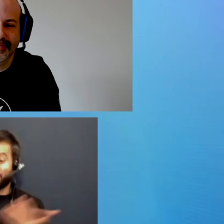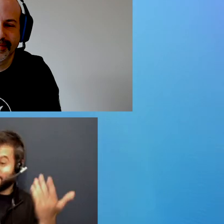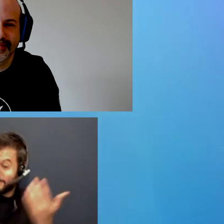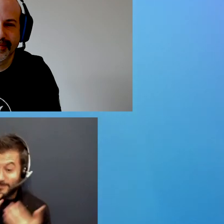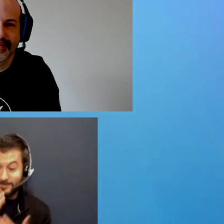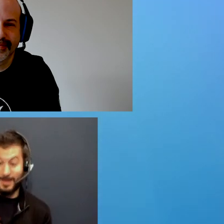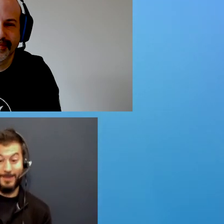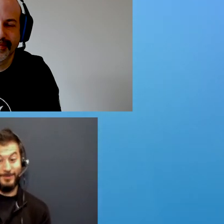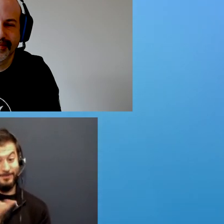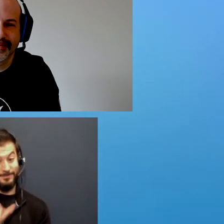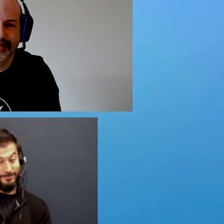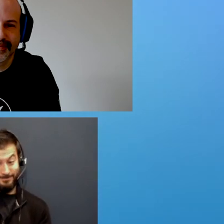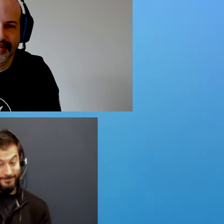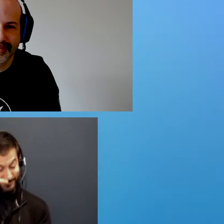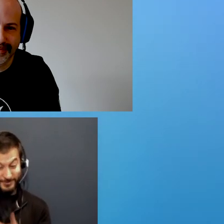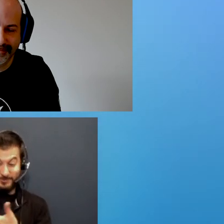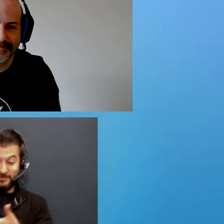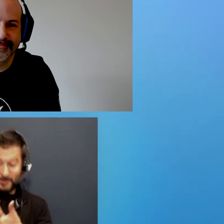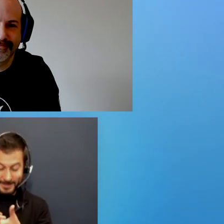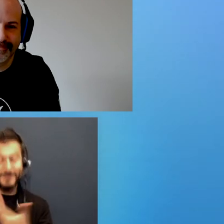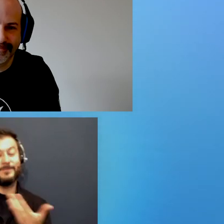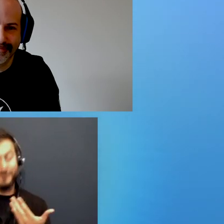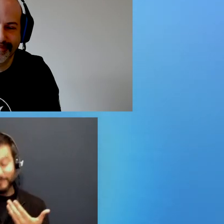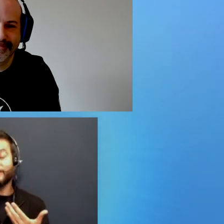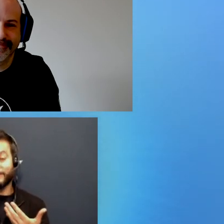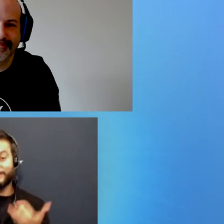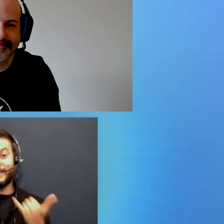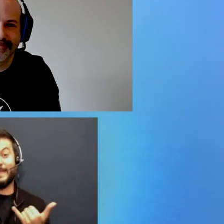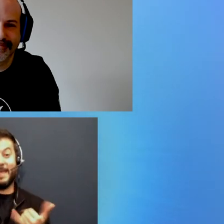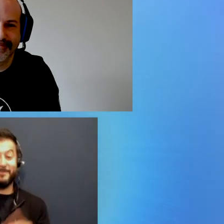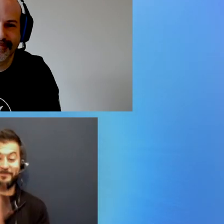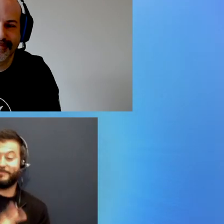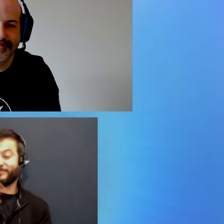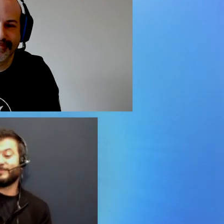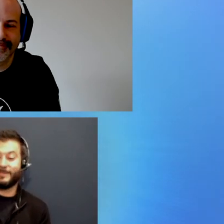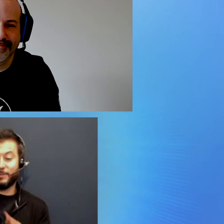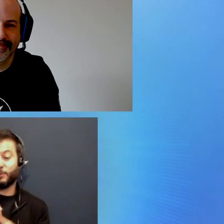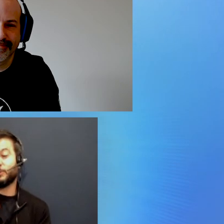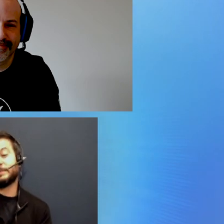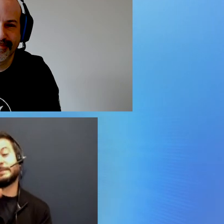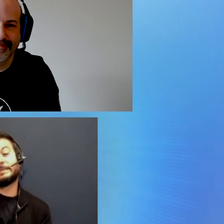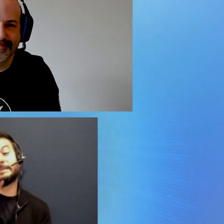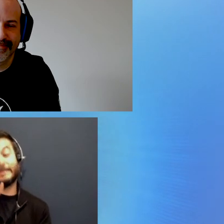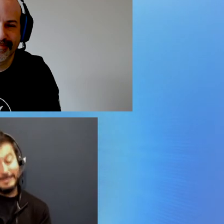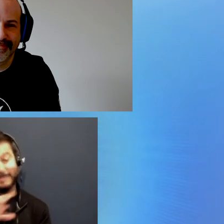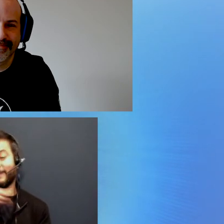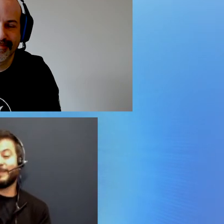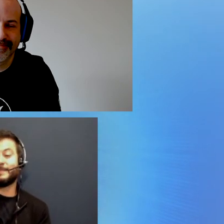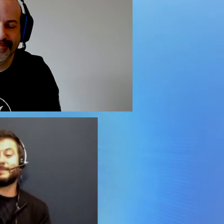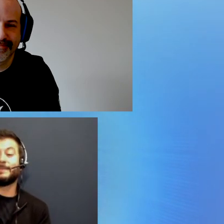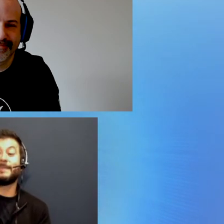Aaron and Maurizio, thanks a lot for joining me today. Now we'll go over to Steve and